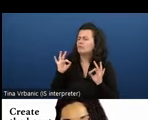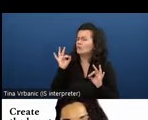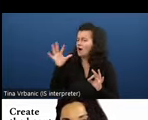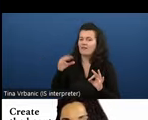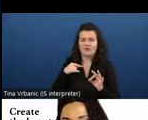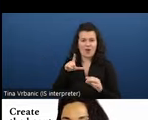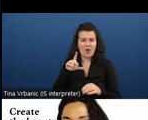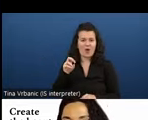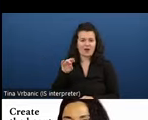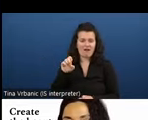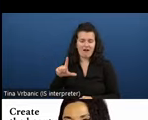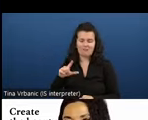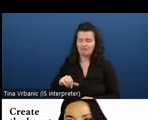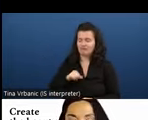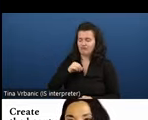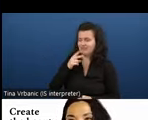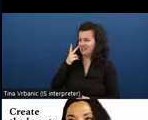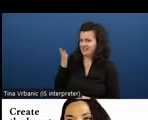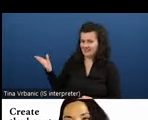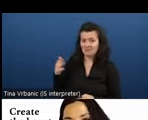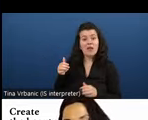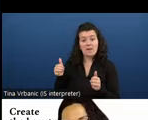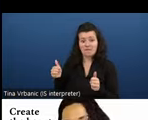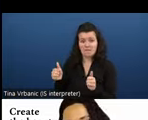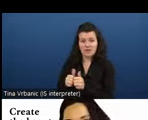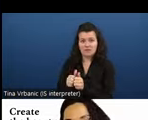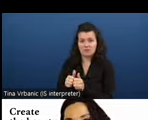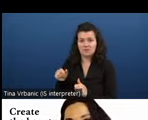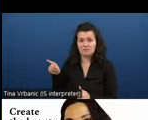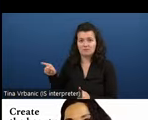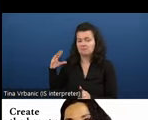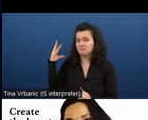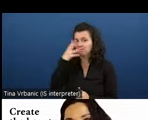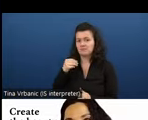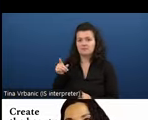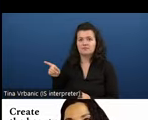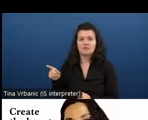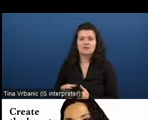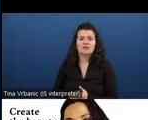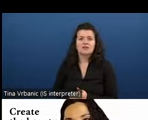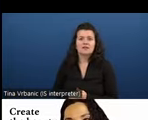setting partnership with and you'll see under it does a beautiful illustration and she talks